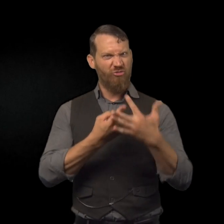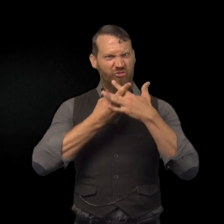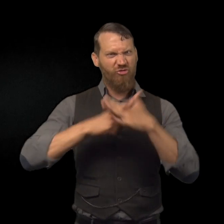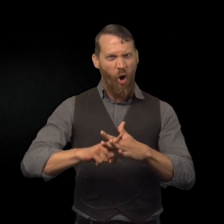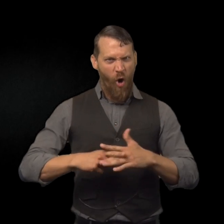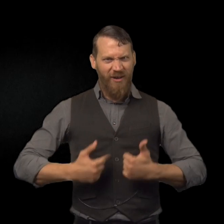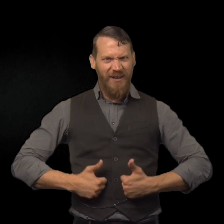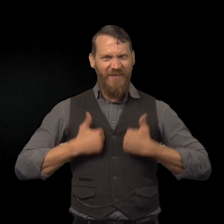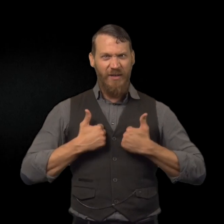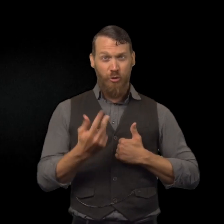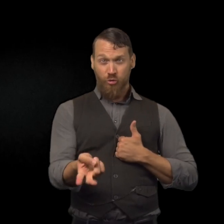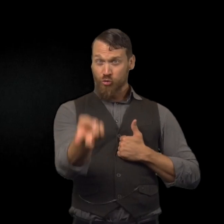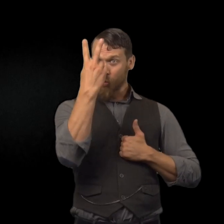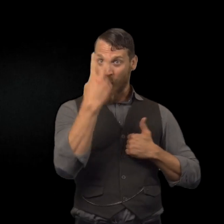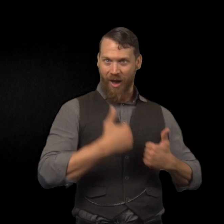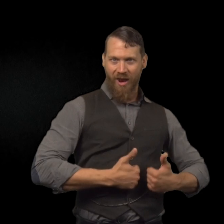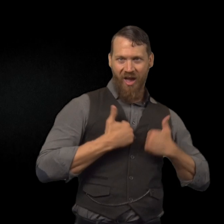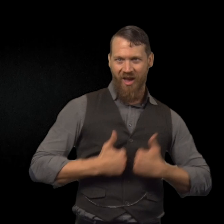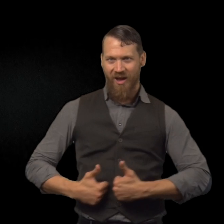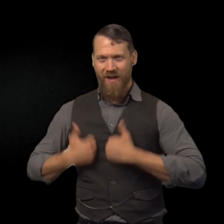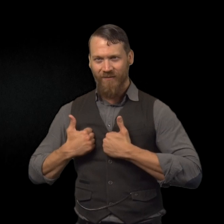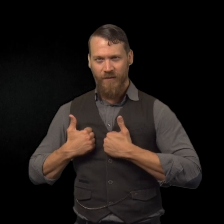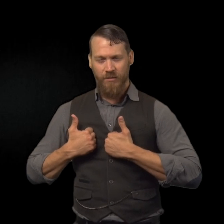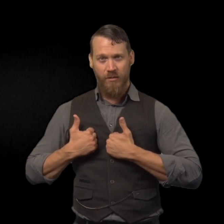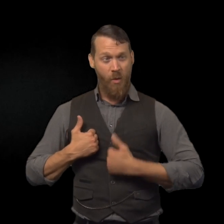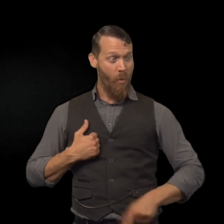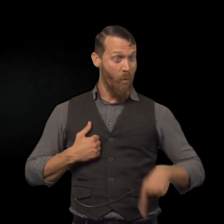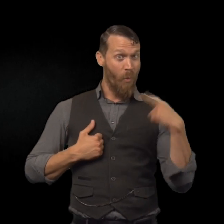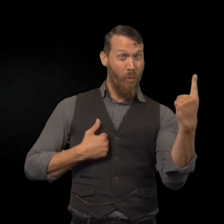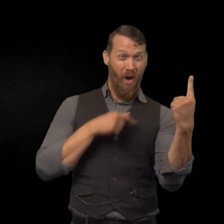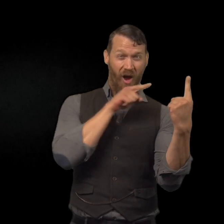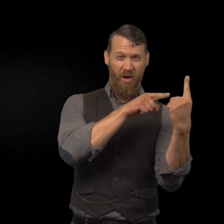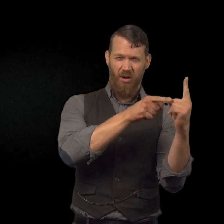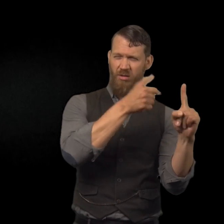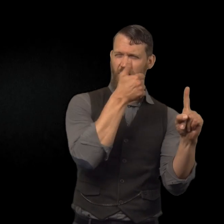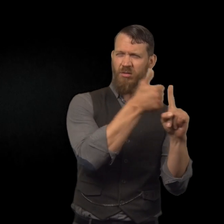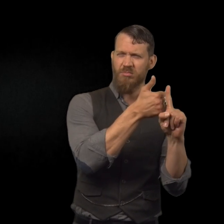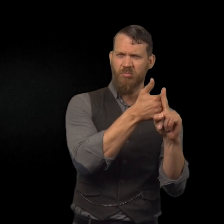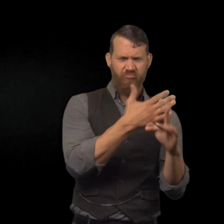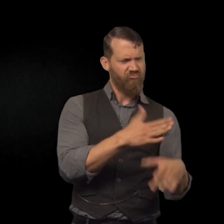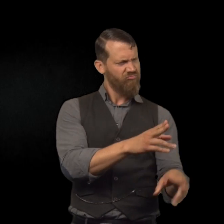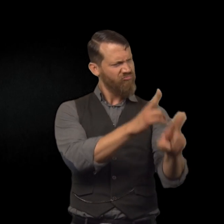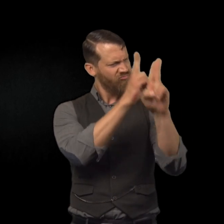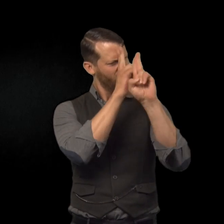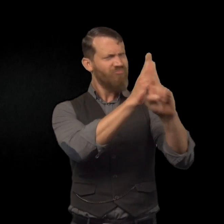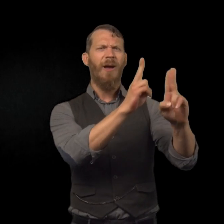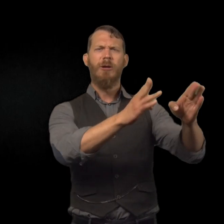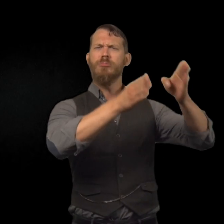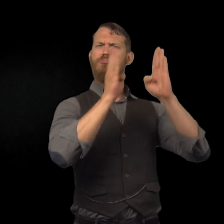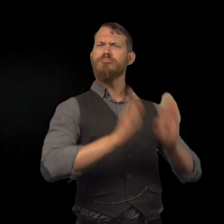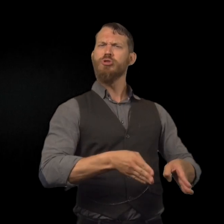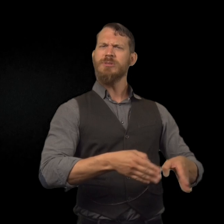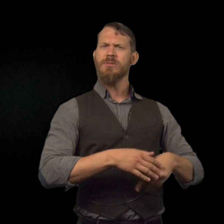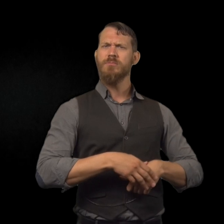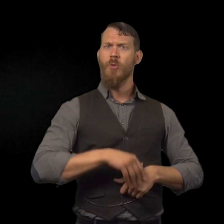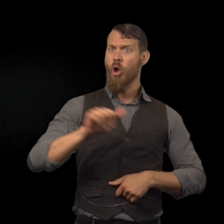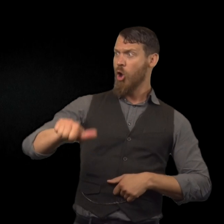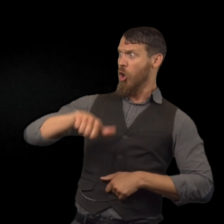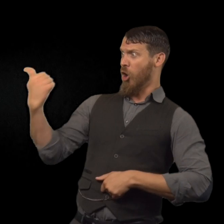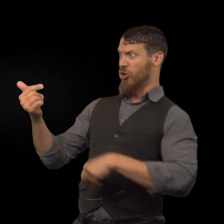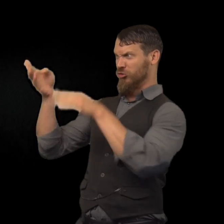Now, Dr. Jekyll lived two lives, one as a very well-respected citizen.